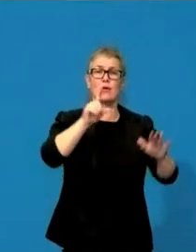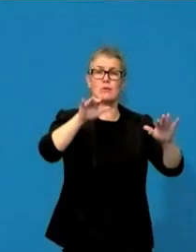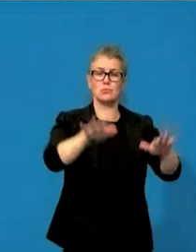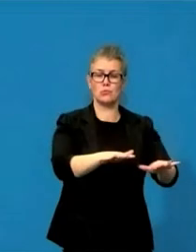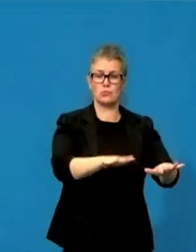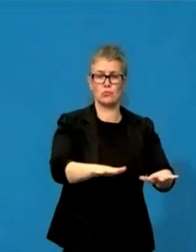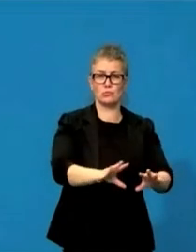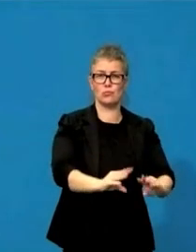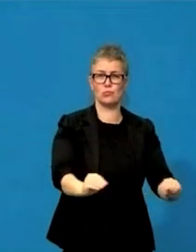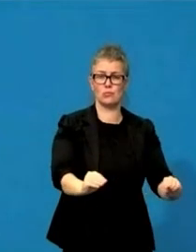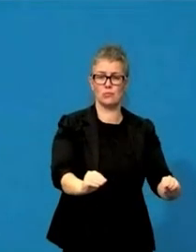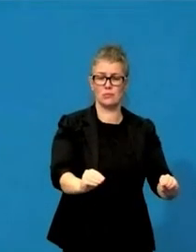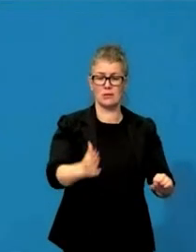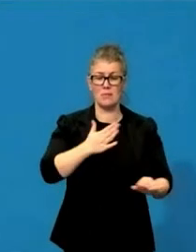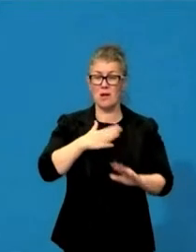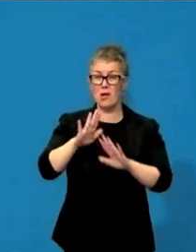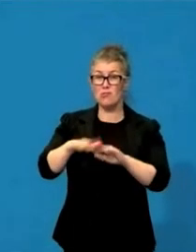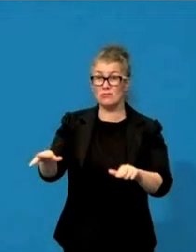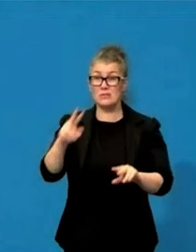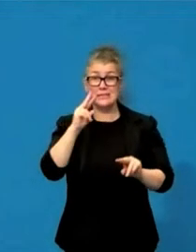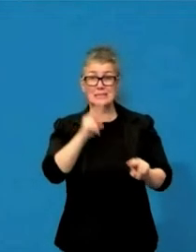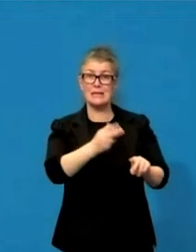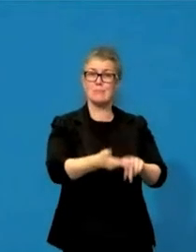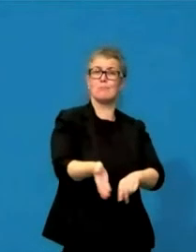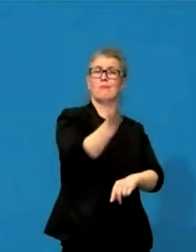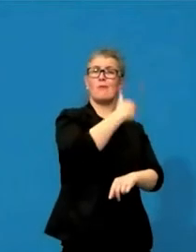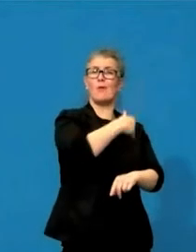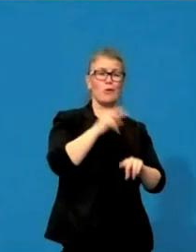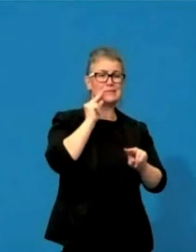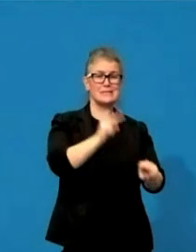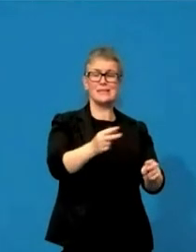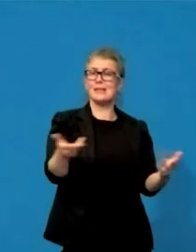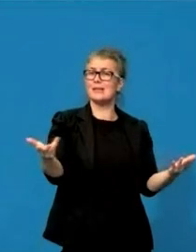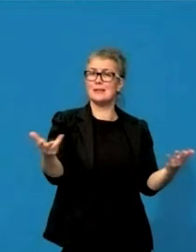Well, for my kids, like, I want to see them see this river how I used to see it.